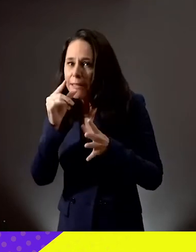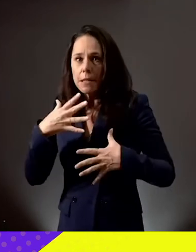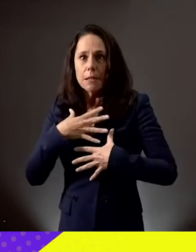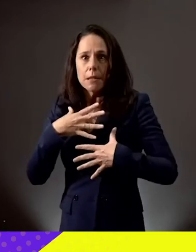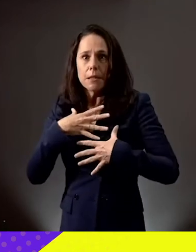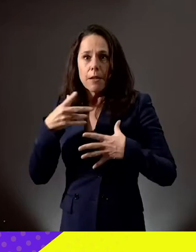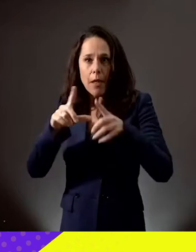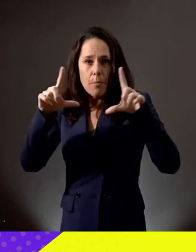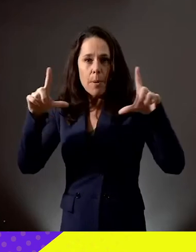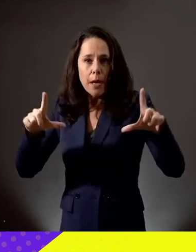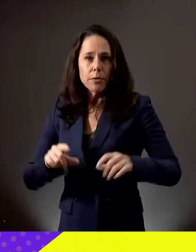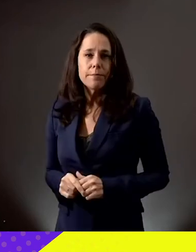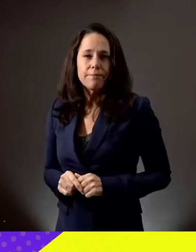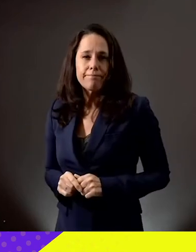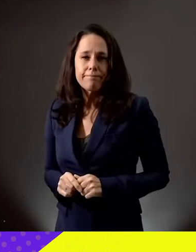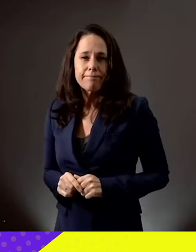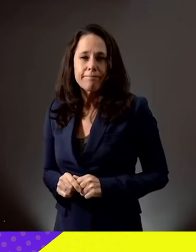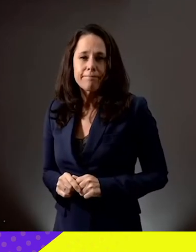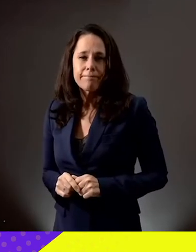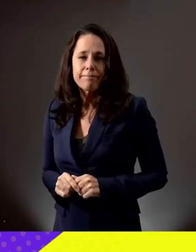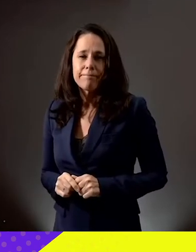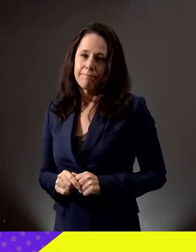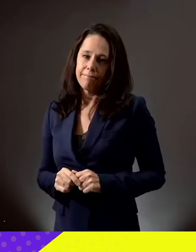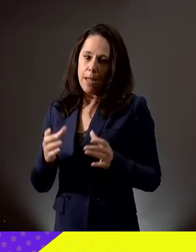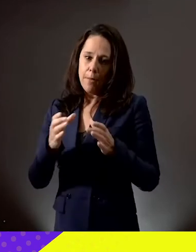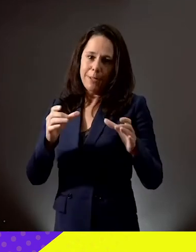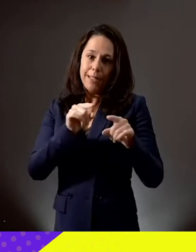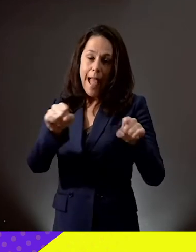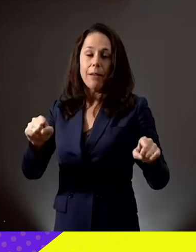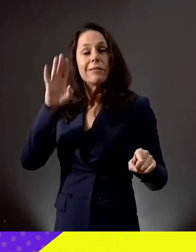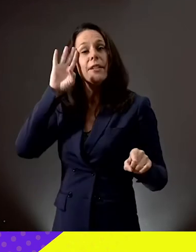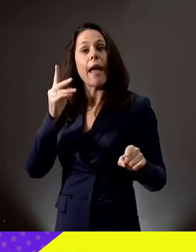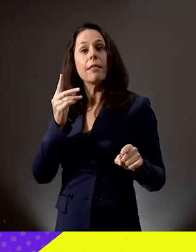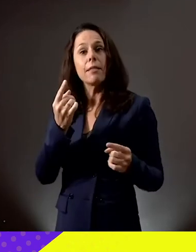Many companies know about the new quota for supervisory boards...